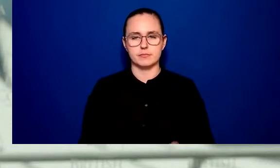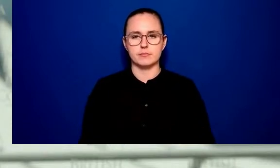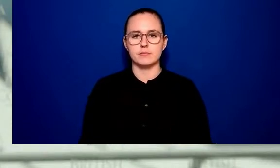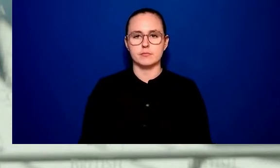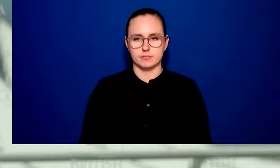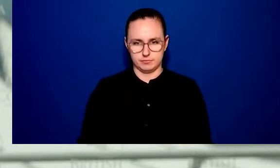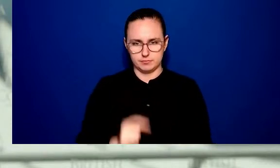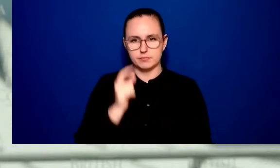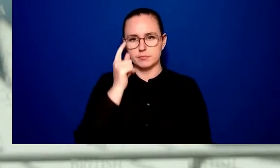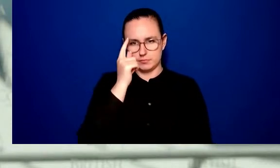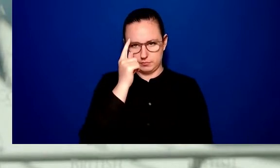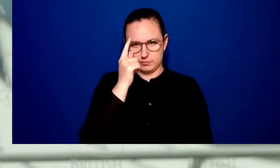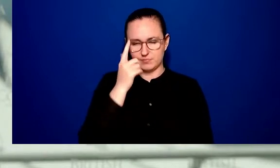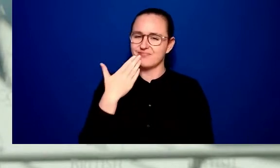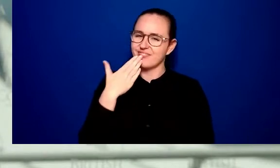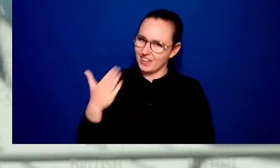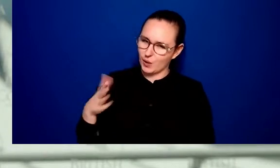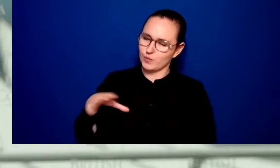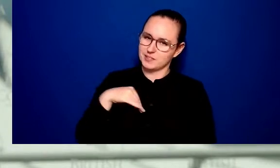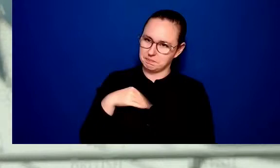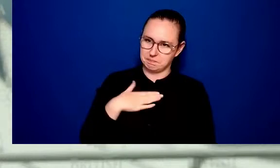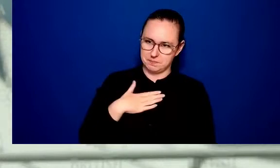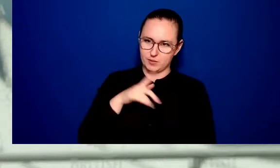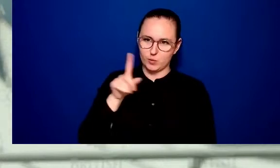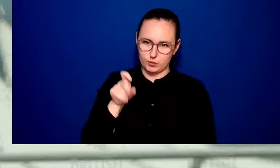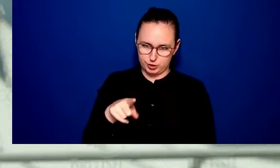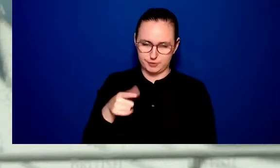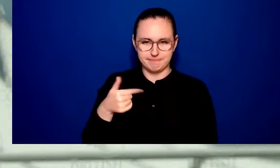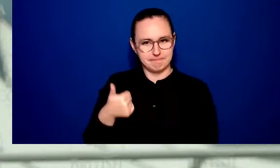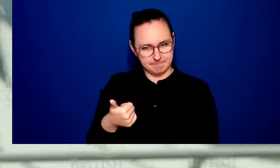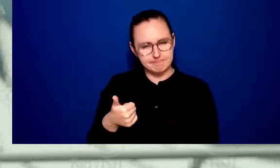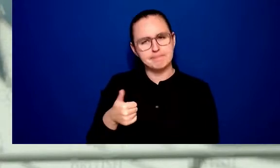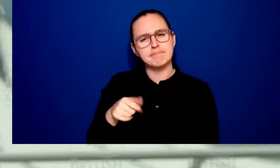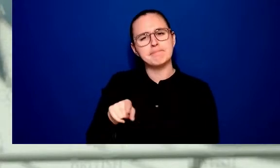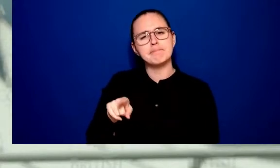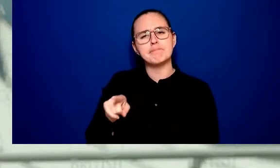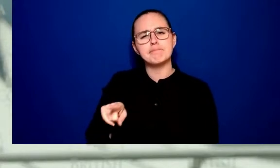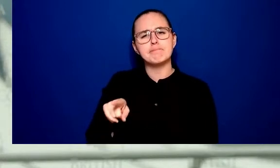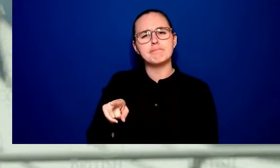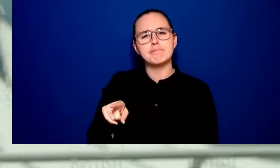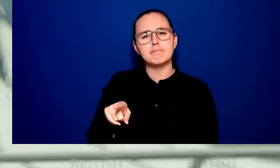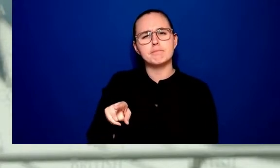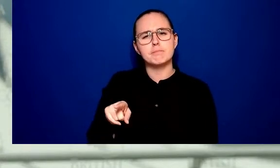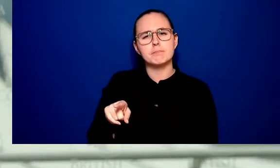province revealed back in the vaccination rates in individual